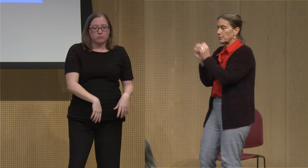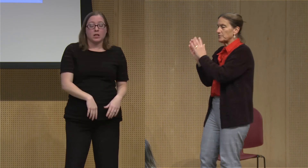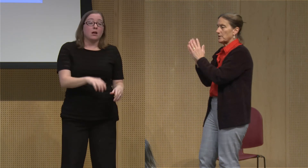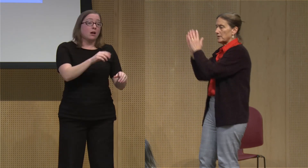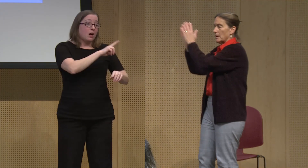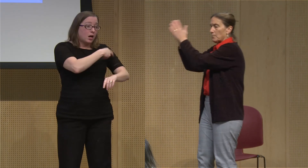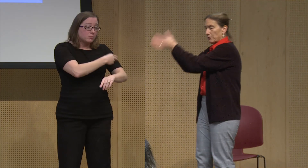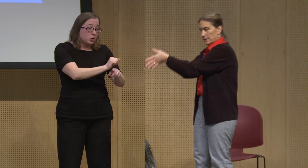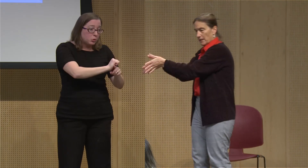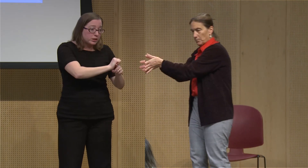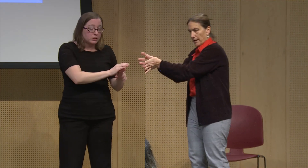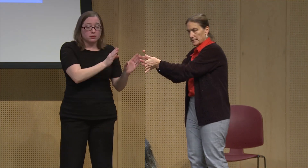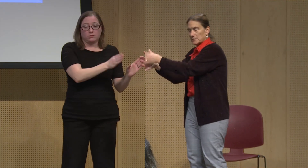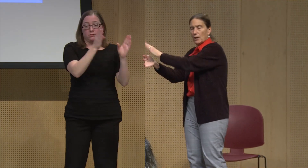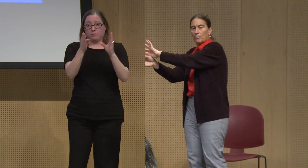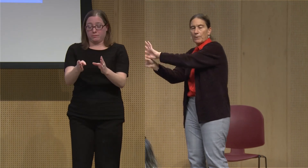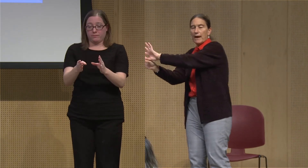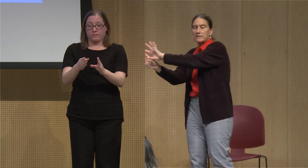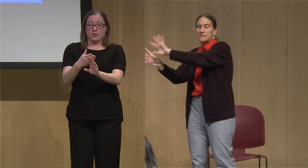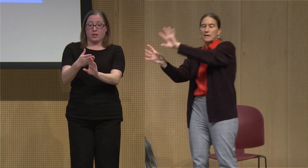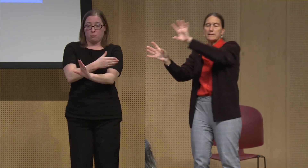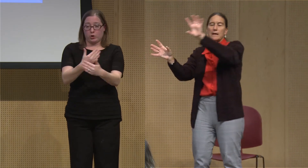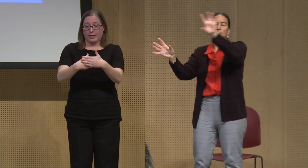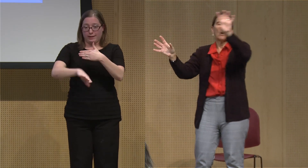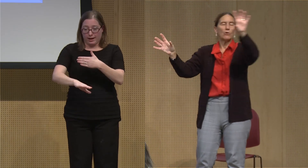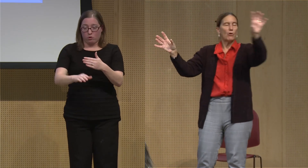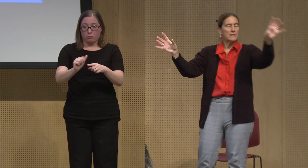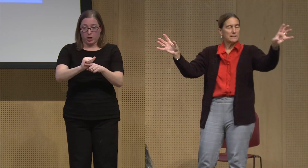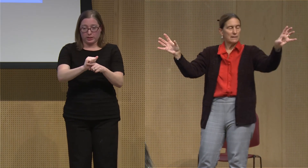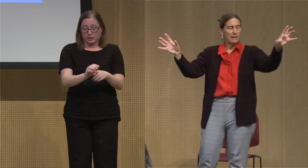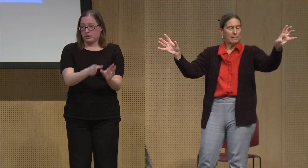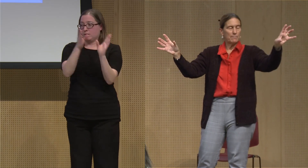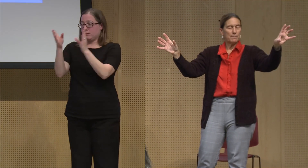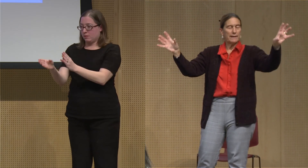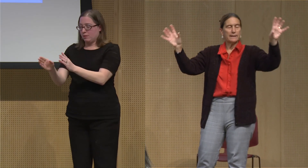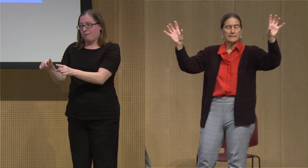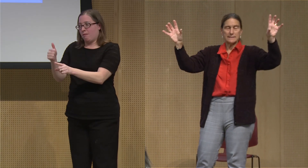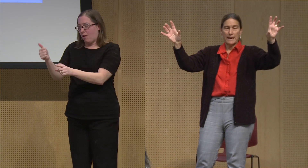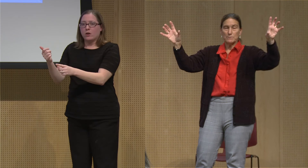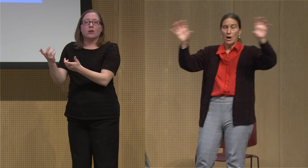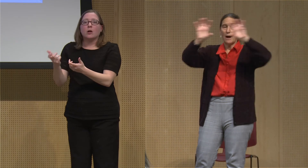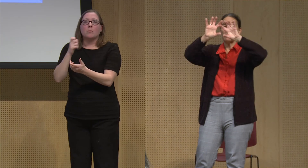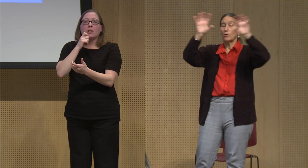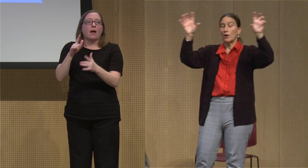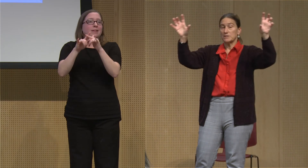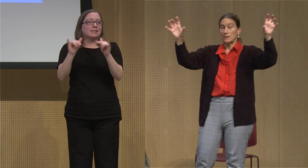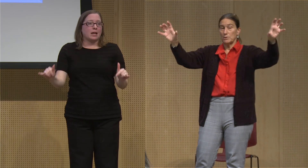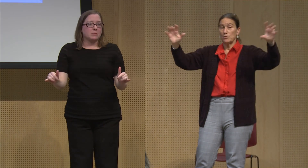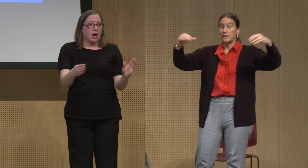WE'VE STUDIED PRENATAL PRACTICES, BUT WE HAVEN'T STUDIED THEM ACROSS--IMPLEMENTED AT THE SAME TIME ACROSS A COMMUNITY TO SEE